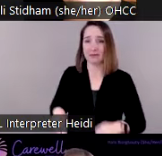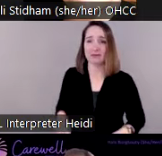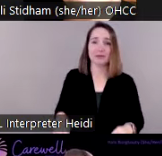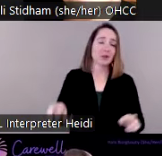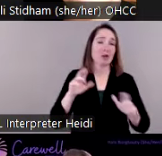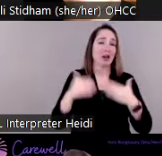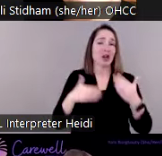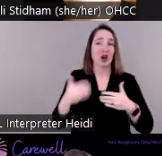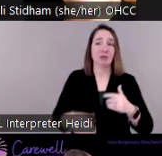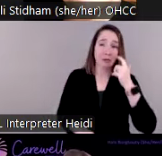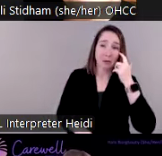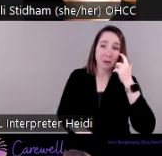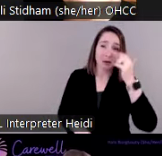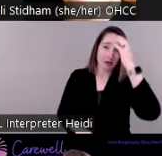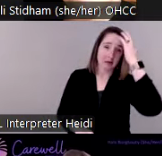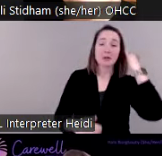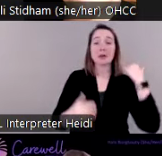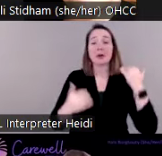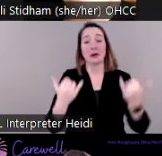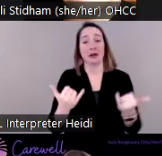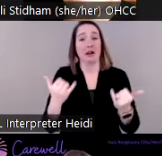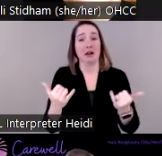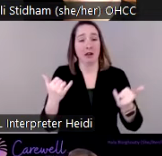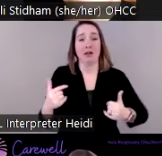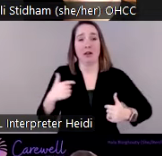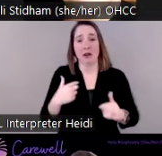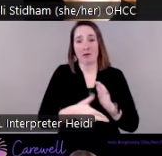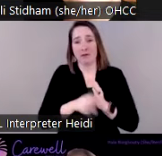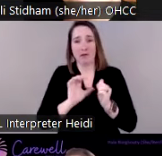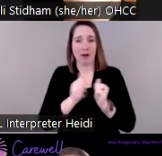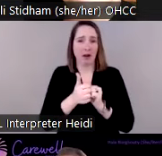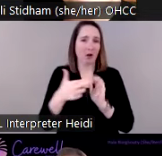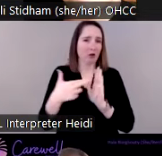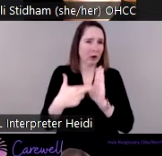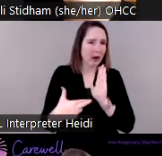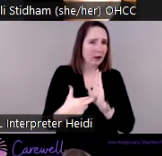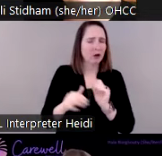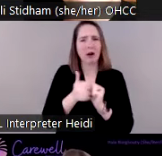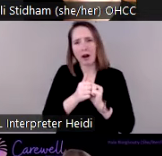you. So right now I went over on how to